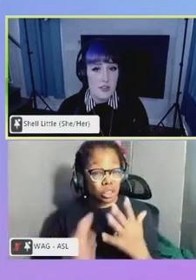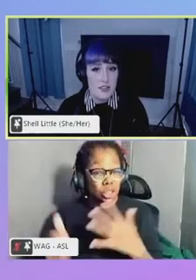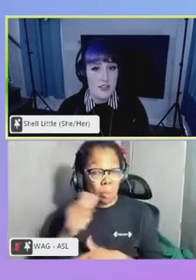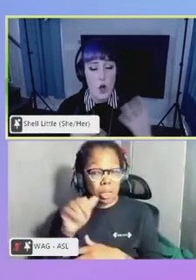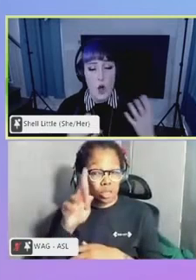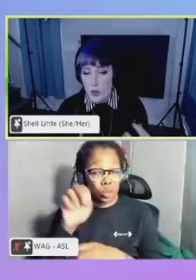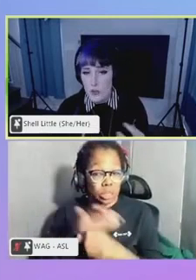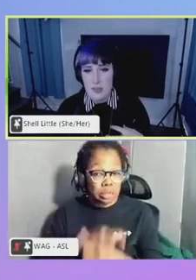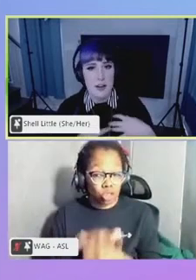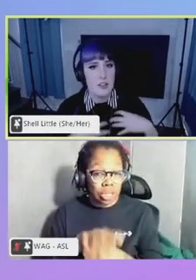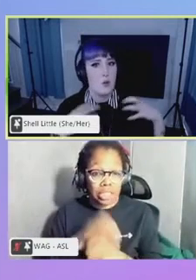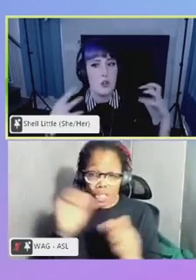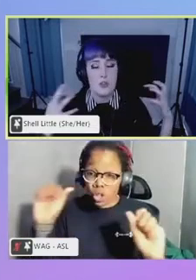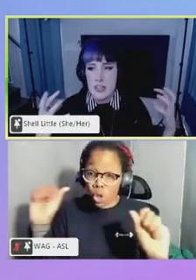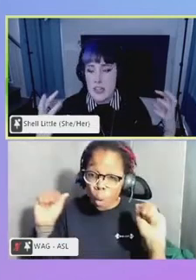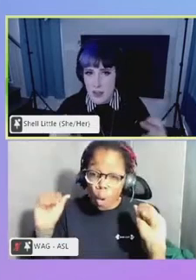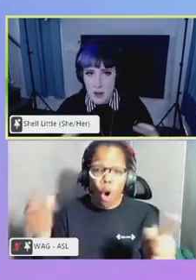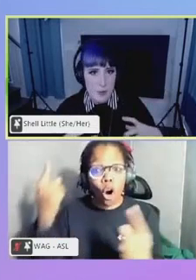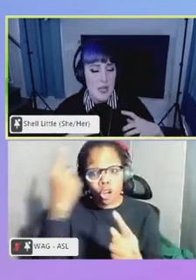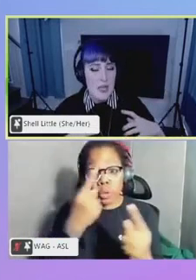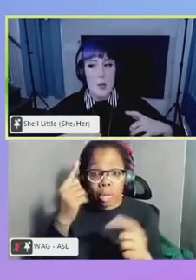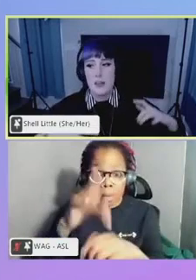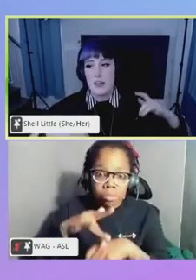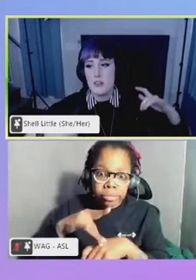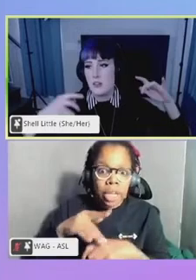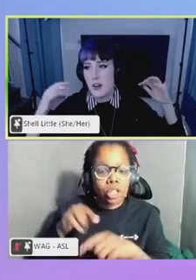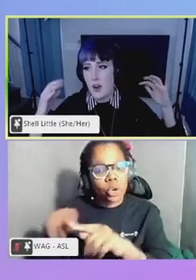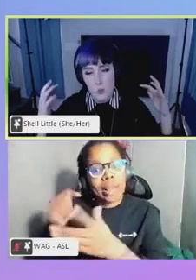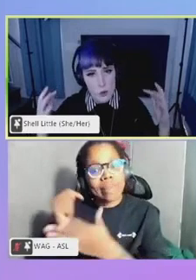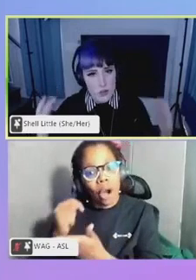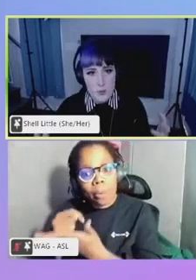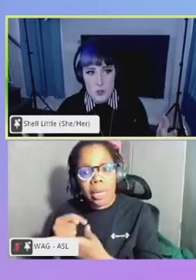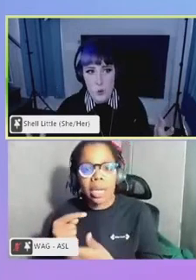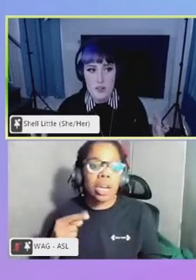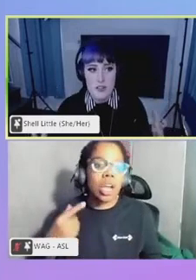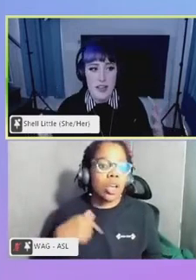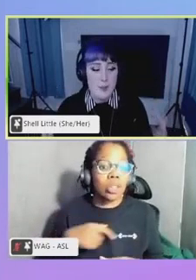without me being Shell, the accessibility specialist. I genuinely did not know and I'm still trying to figure out who